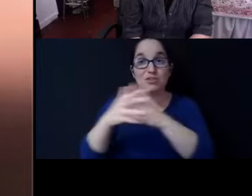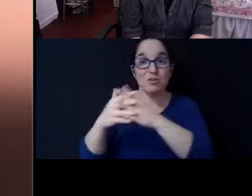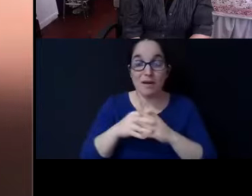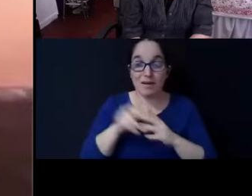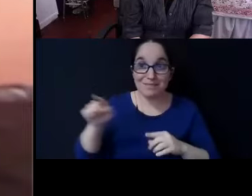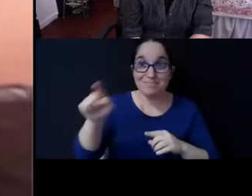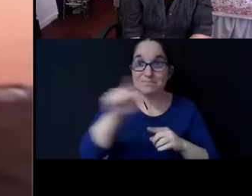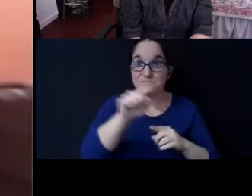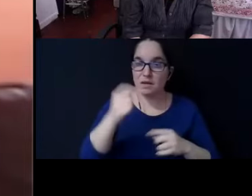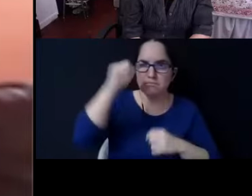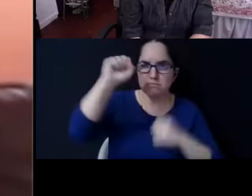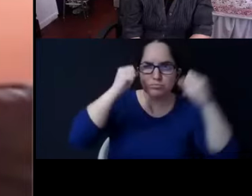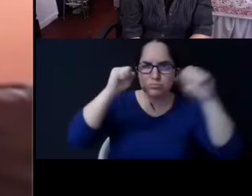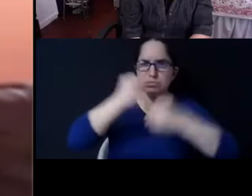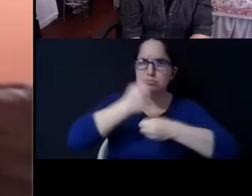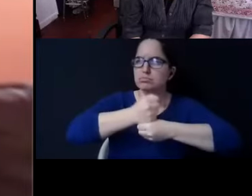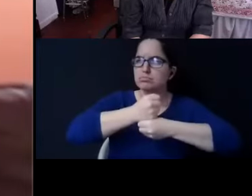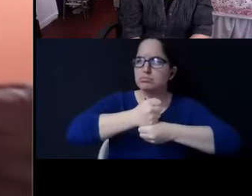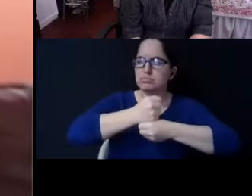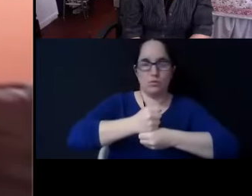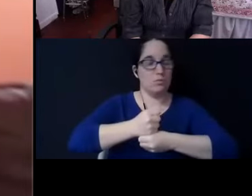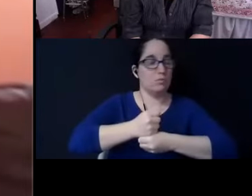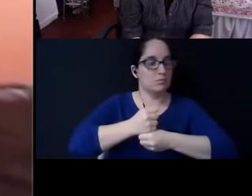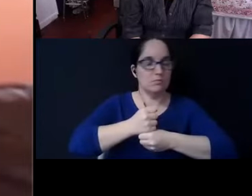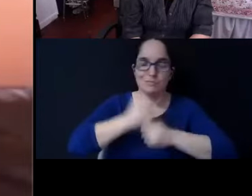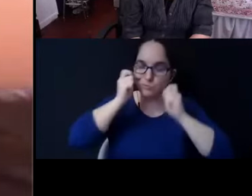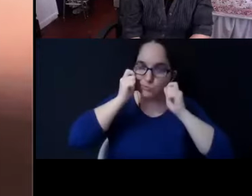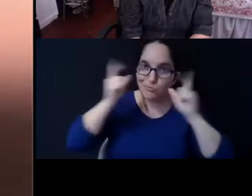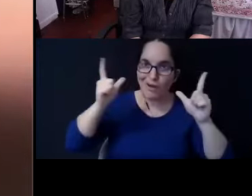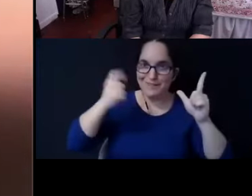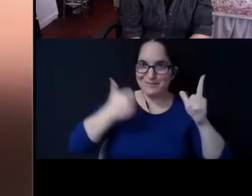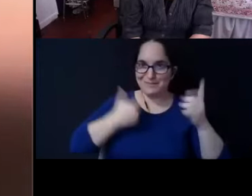and I think that was like the most surprising thing to me just because I've never seen that or